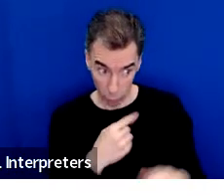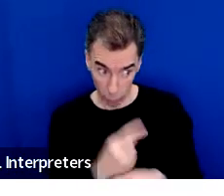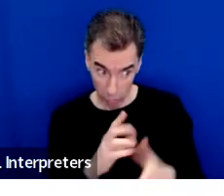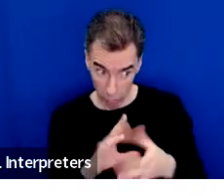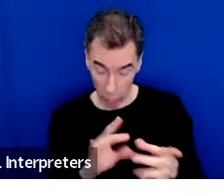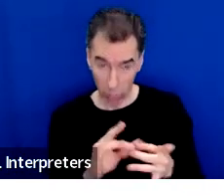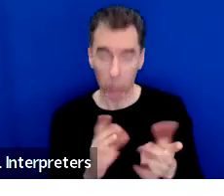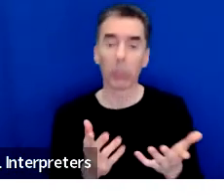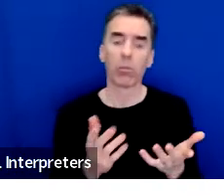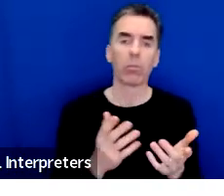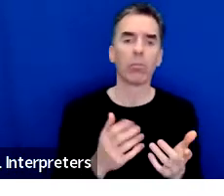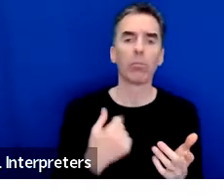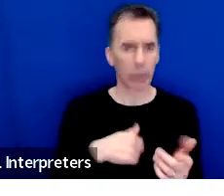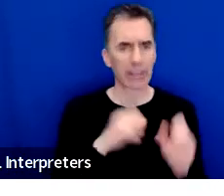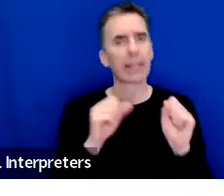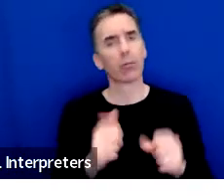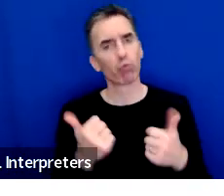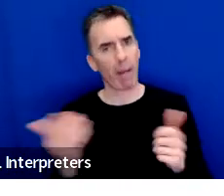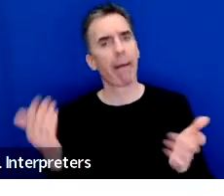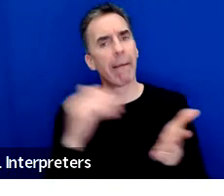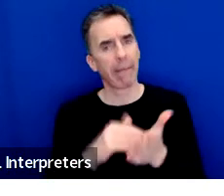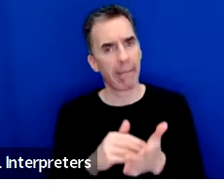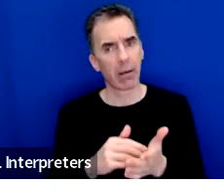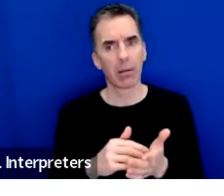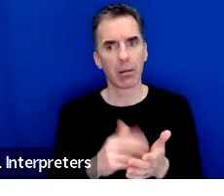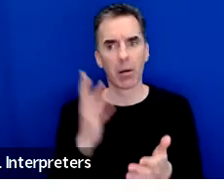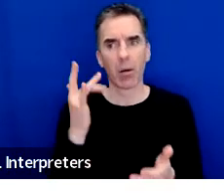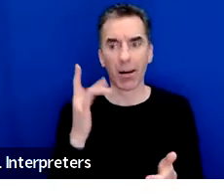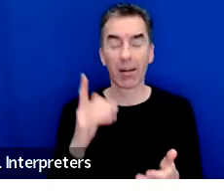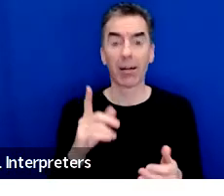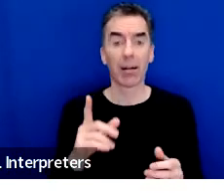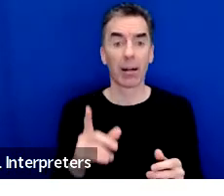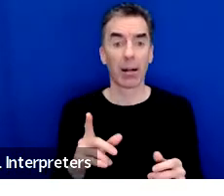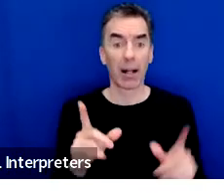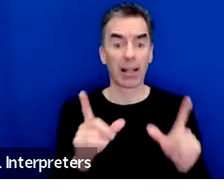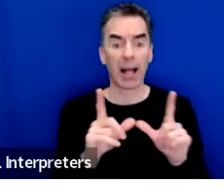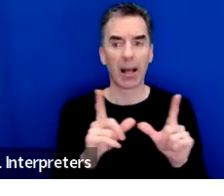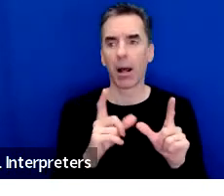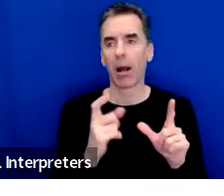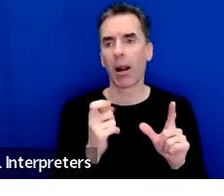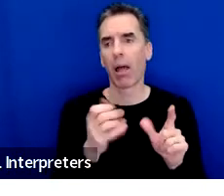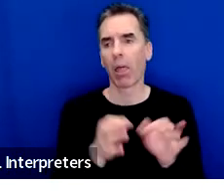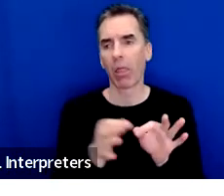we can we can try again, right to see because sometimes the licenses take some time. Yeah, definitely.